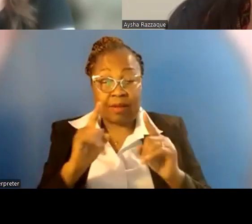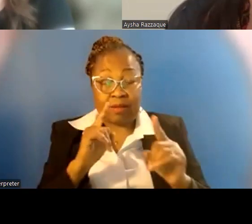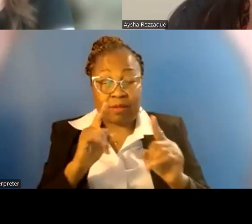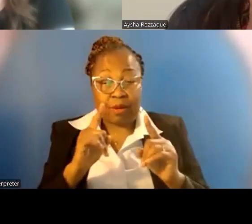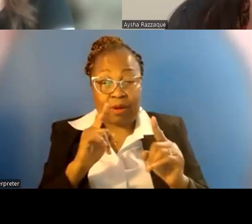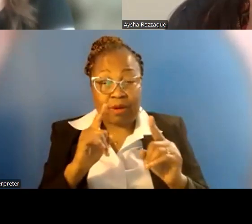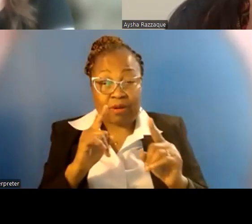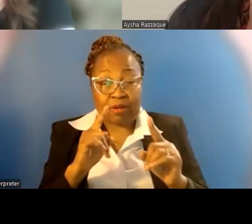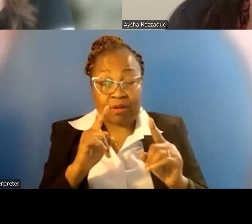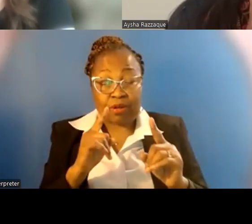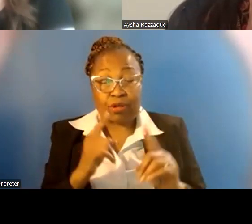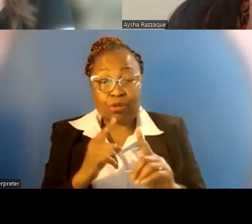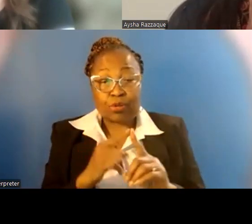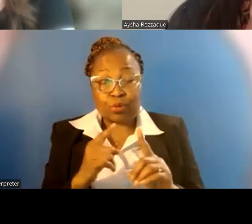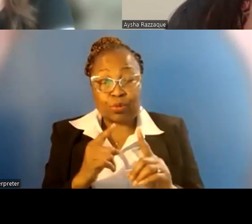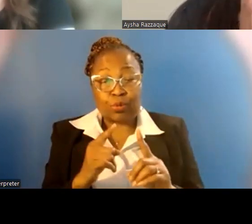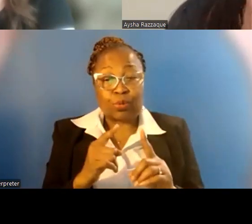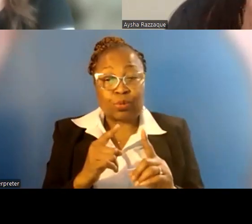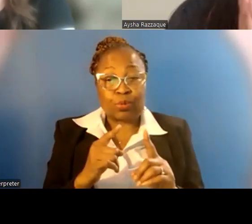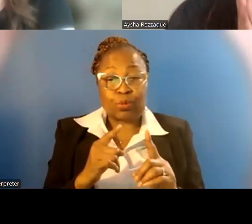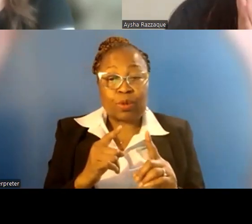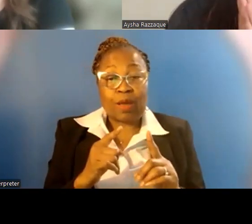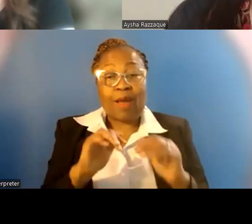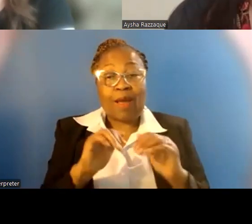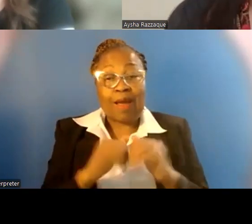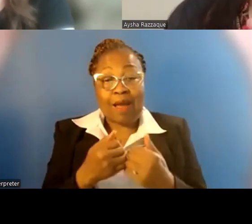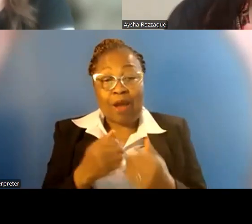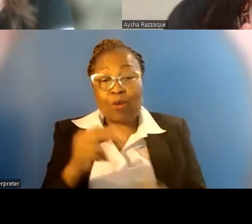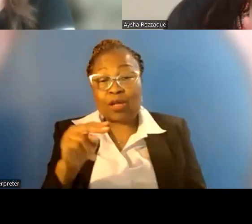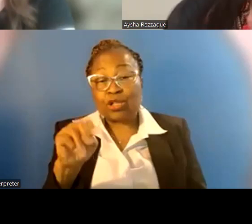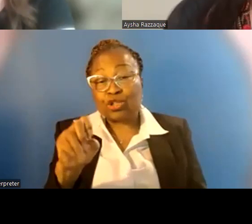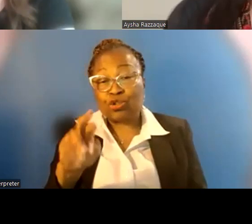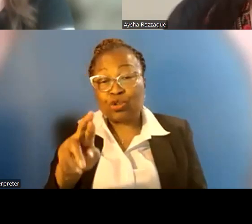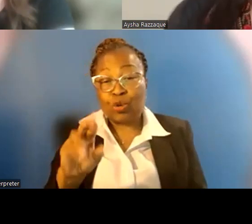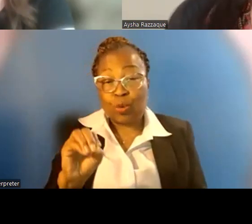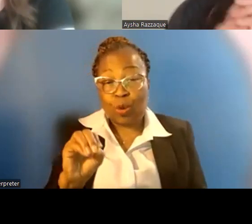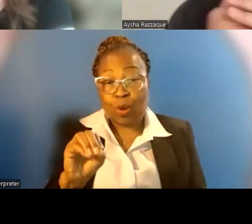to how is neurodiversity viewed in other cultures